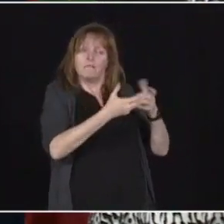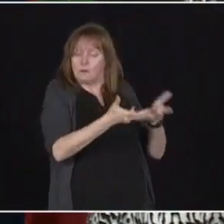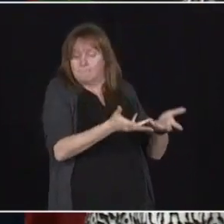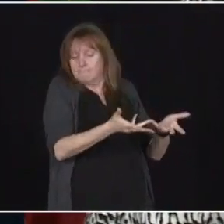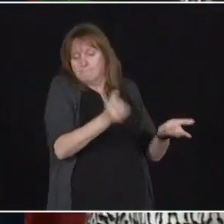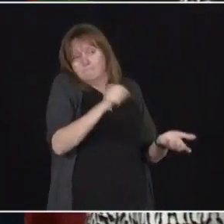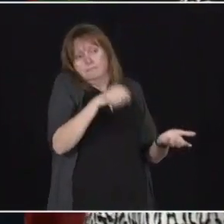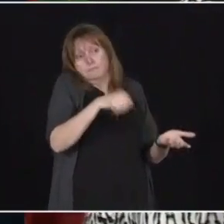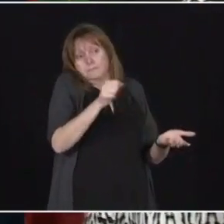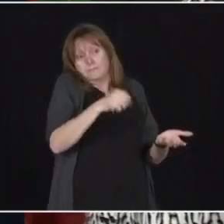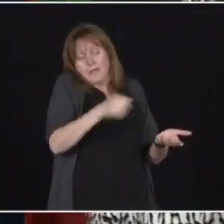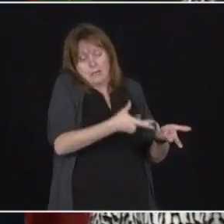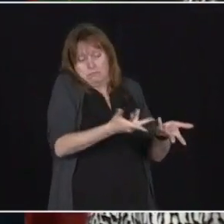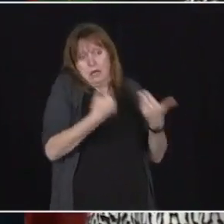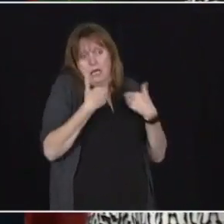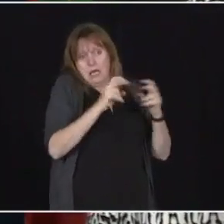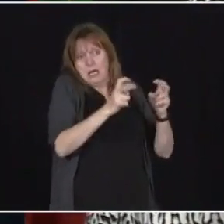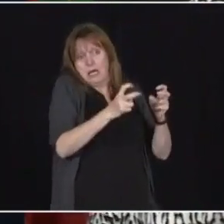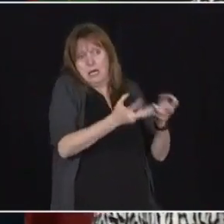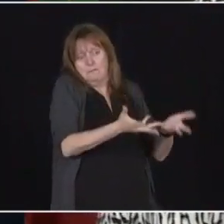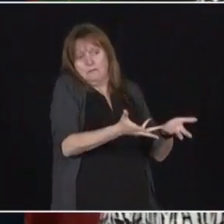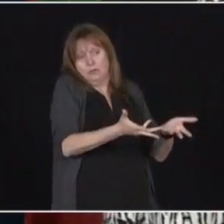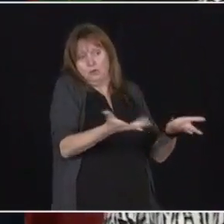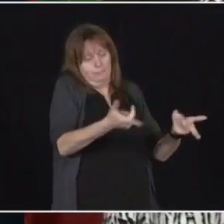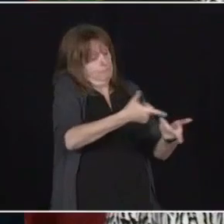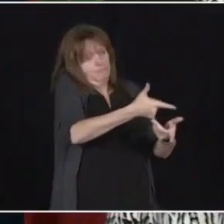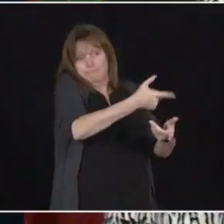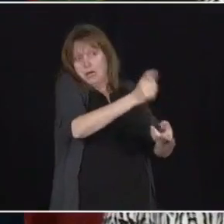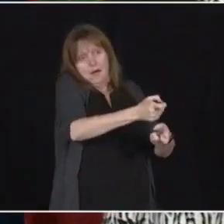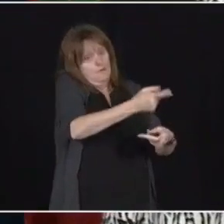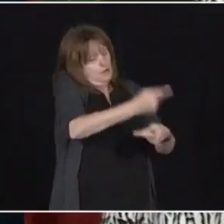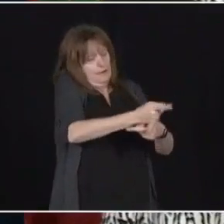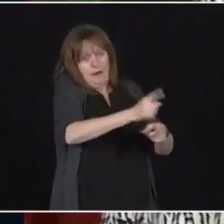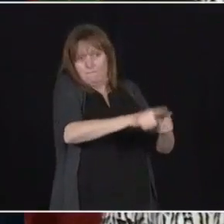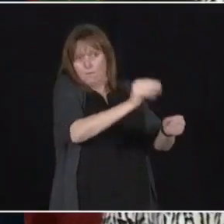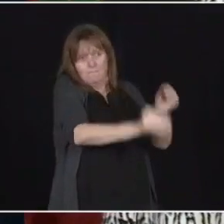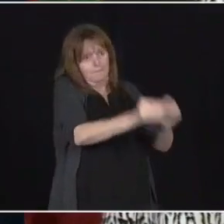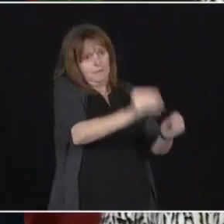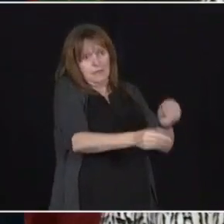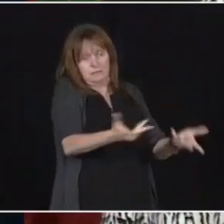They have their issues, there is no doubt they have their issues in the United States, they have